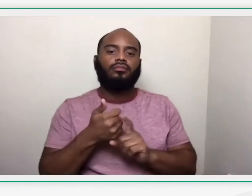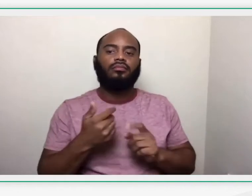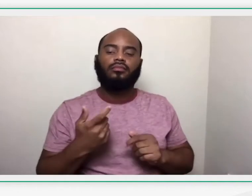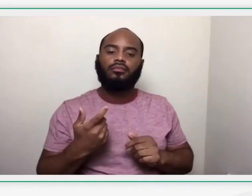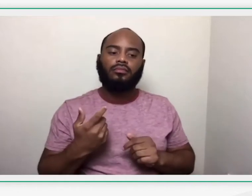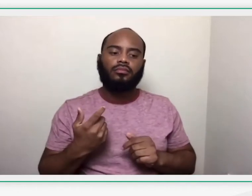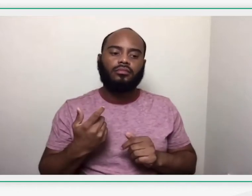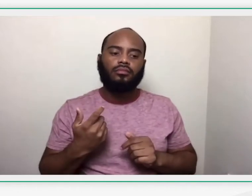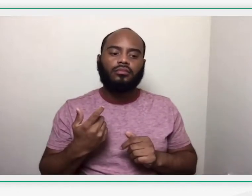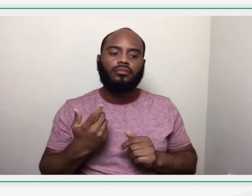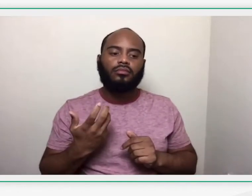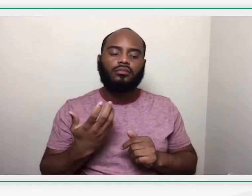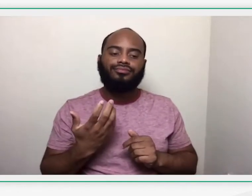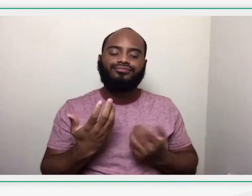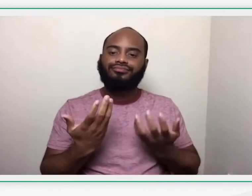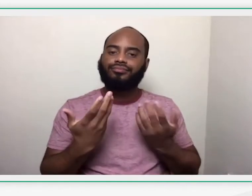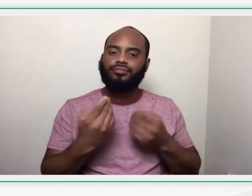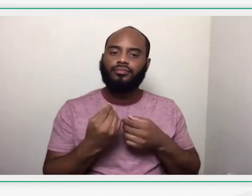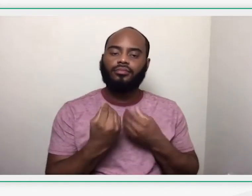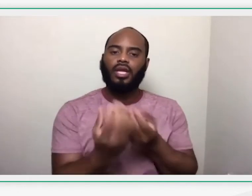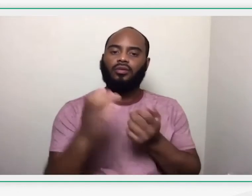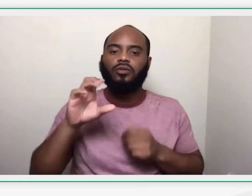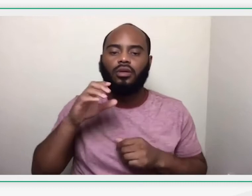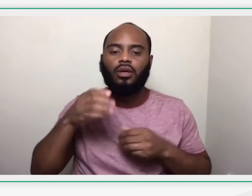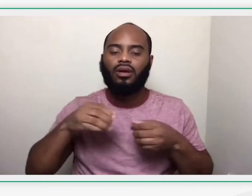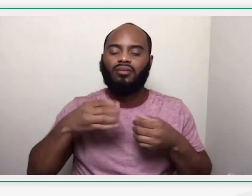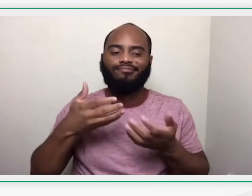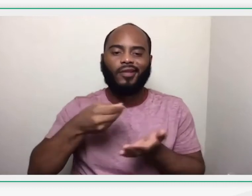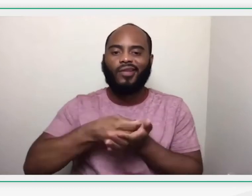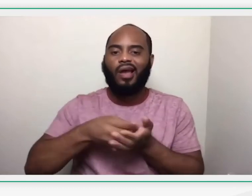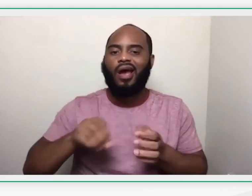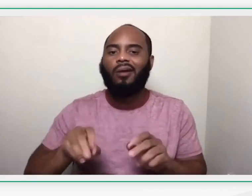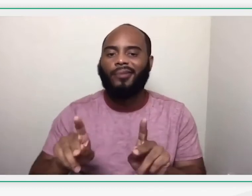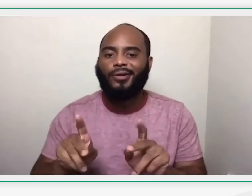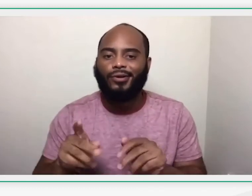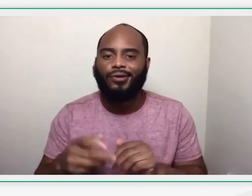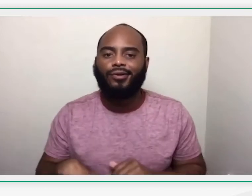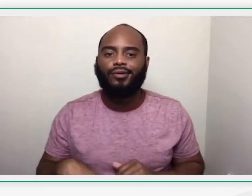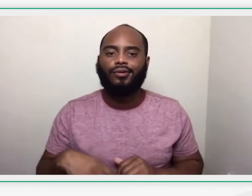Credit is a financial opportunity.